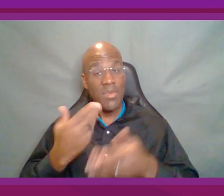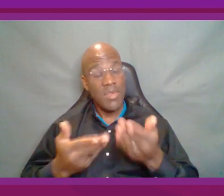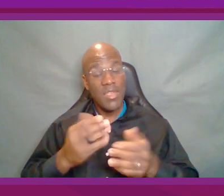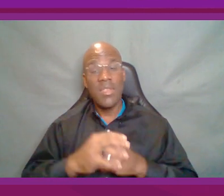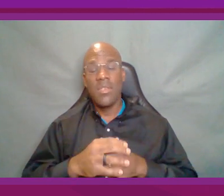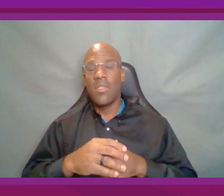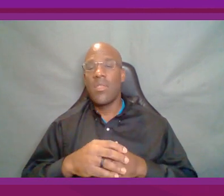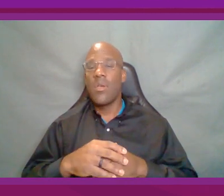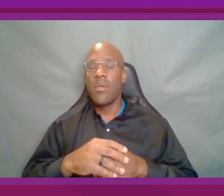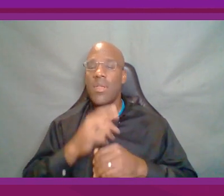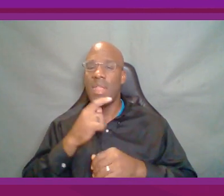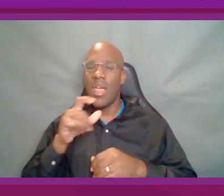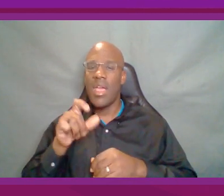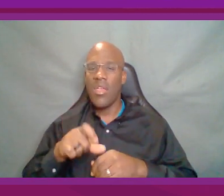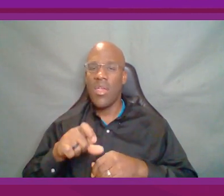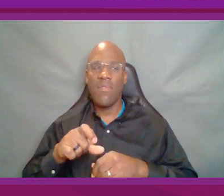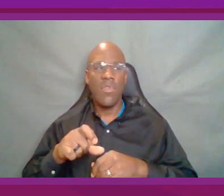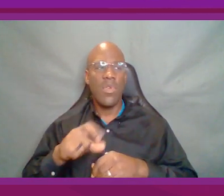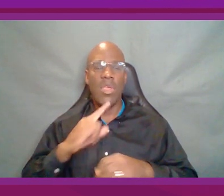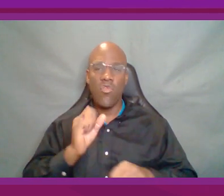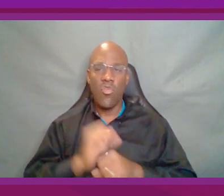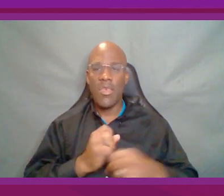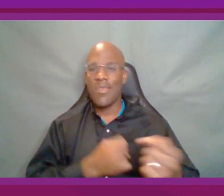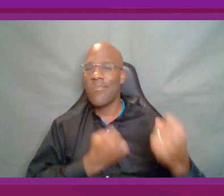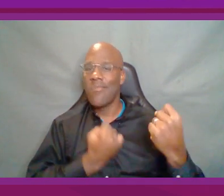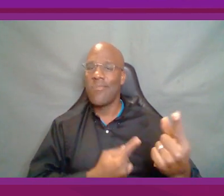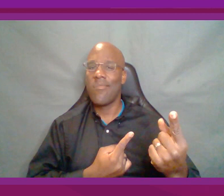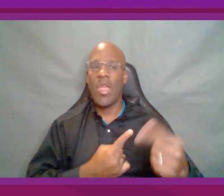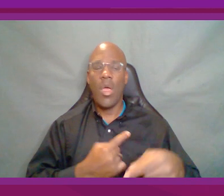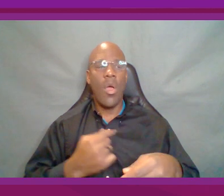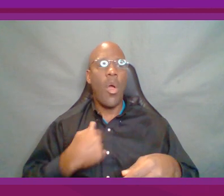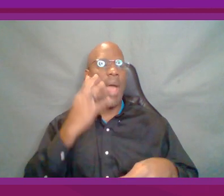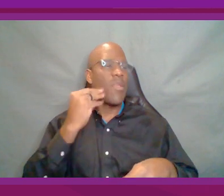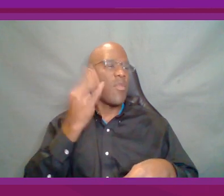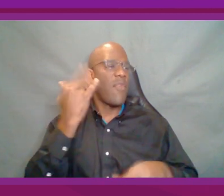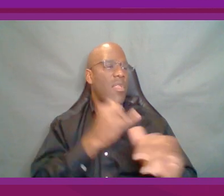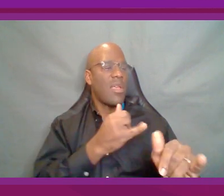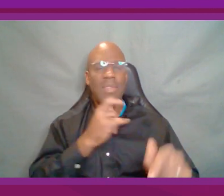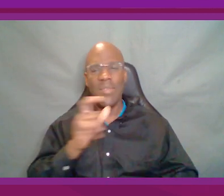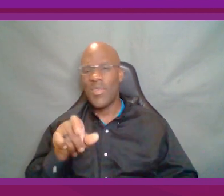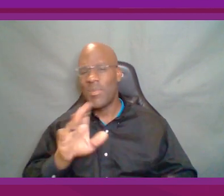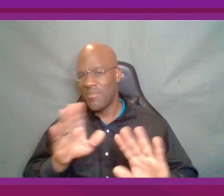is that you don't truly have to empathize or experience those to care about this topic and